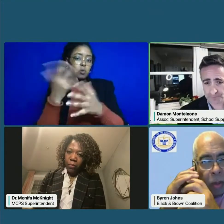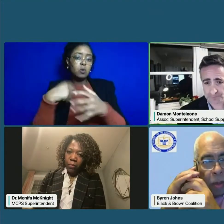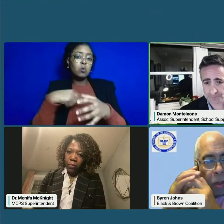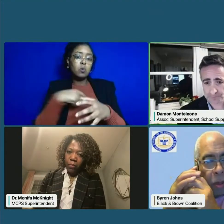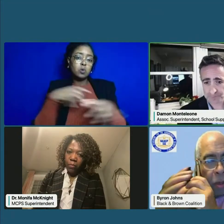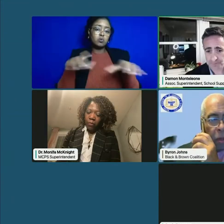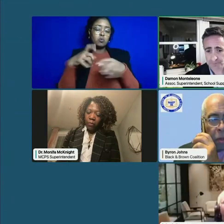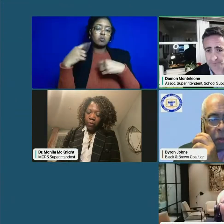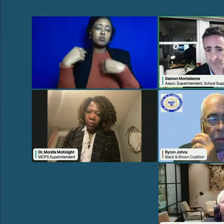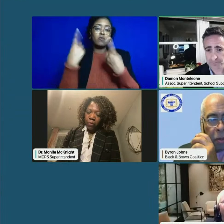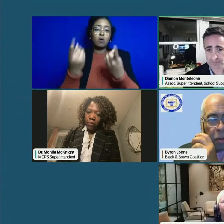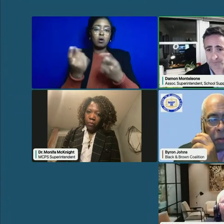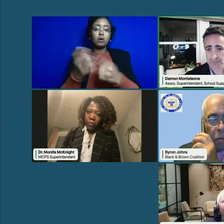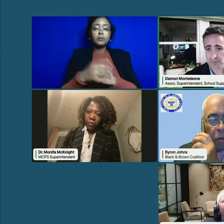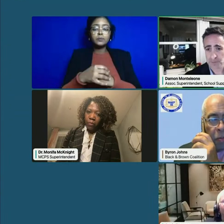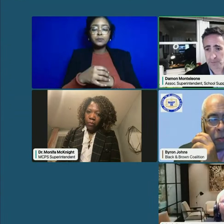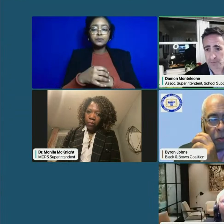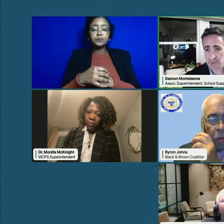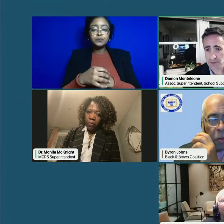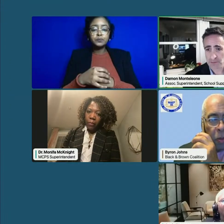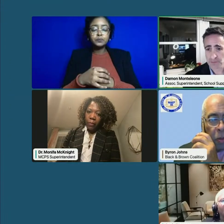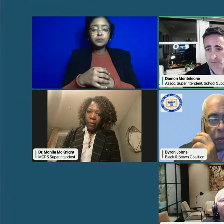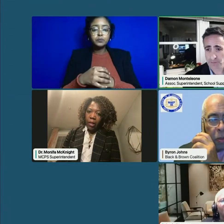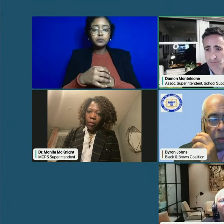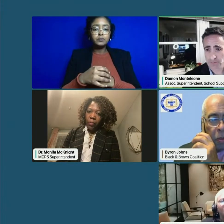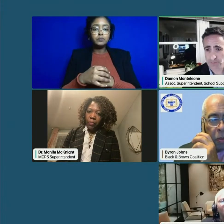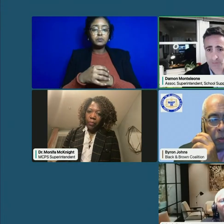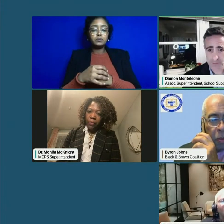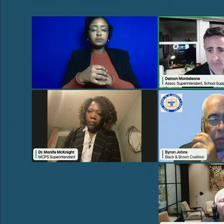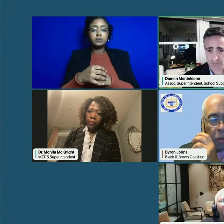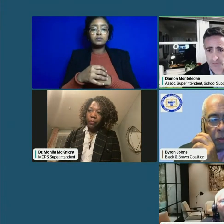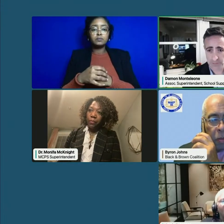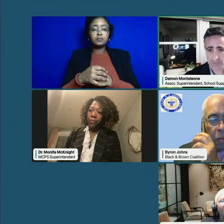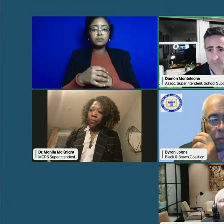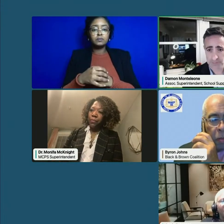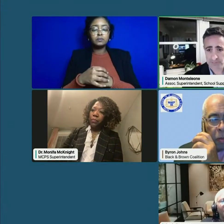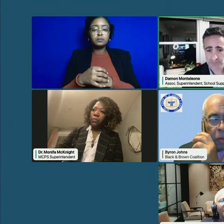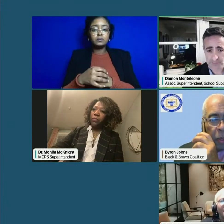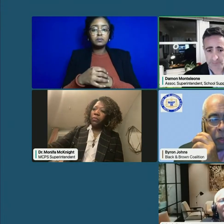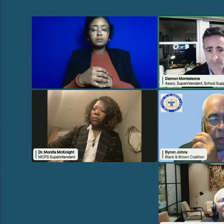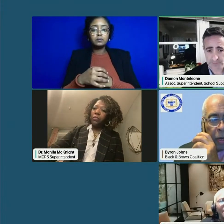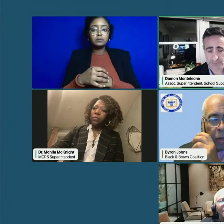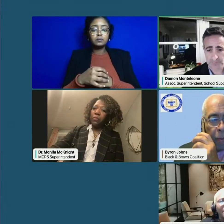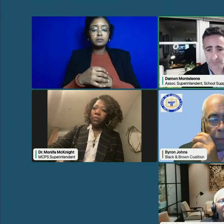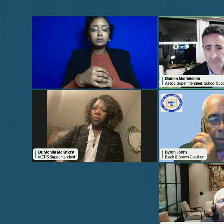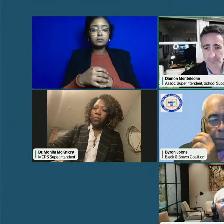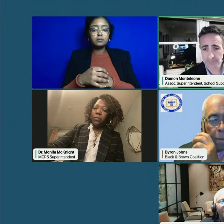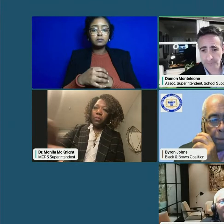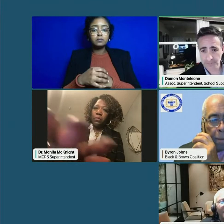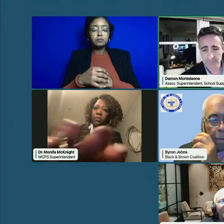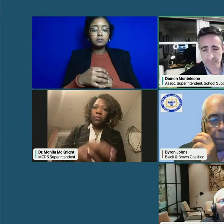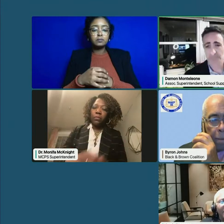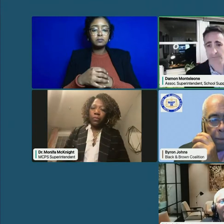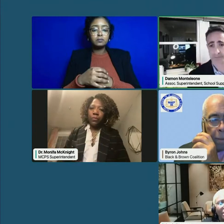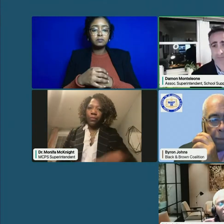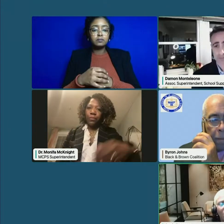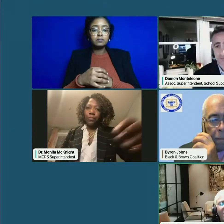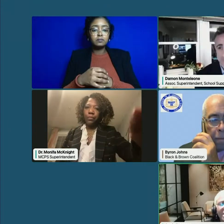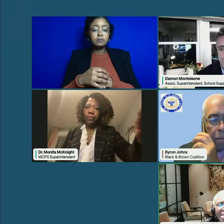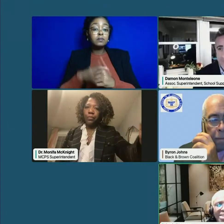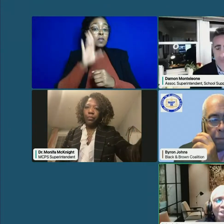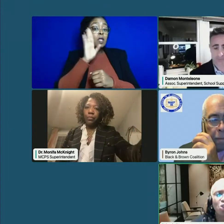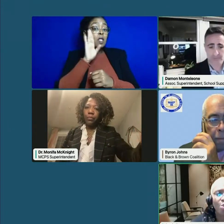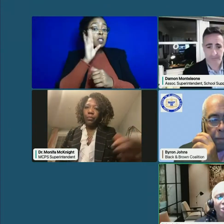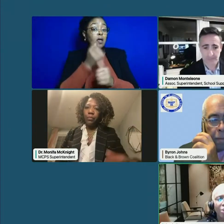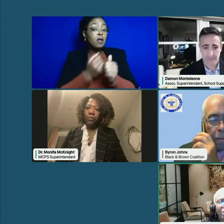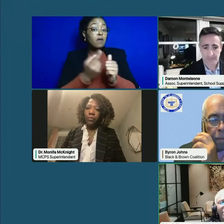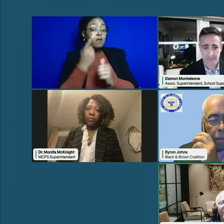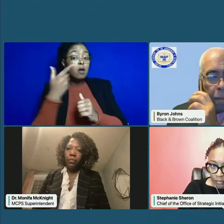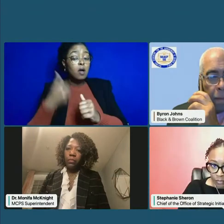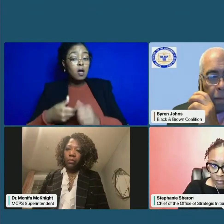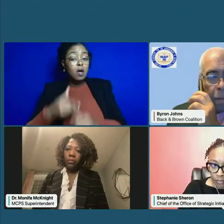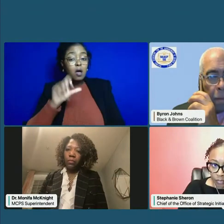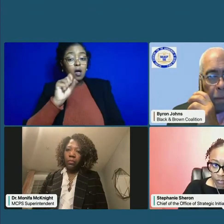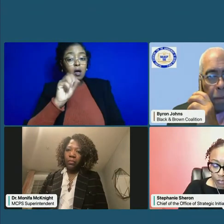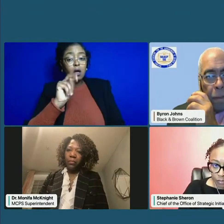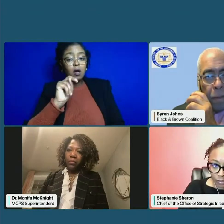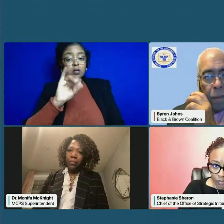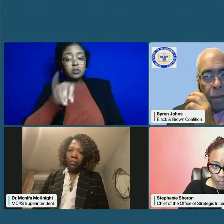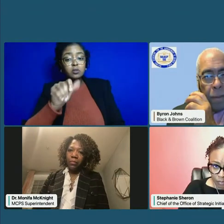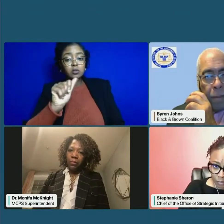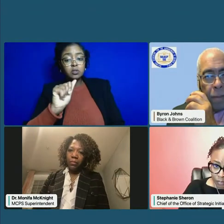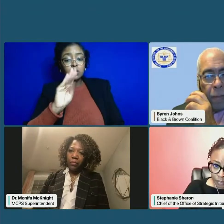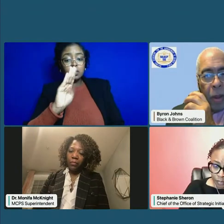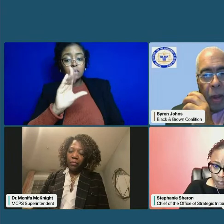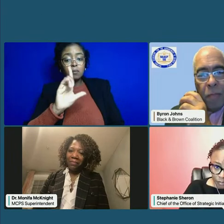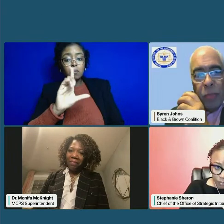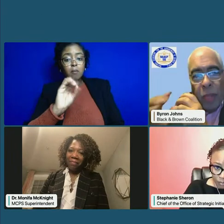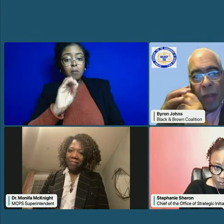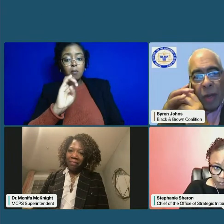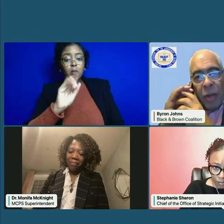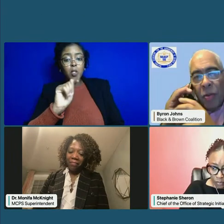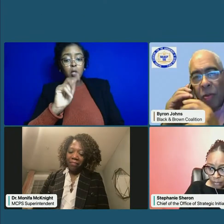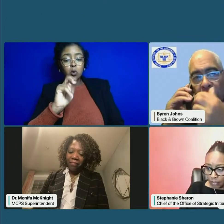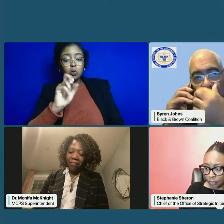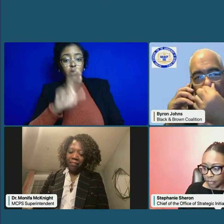during.